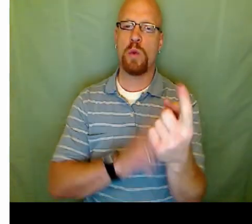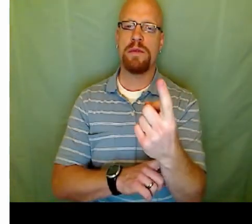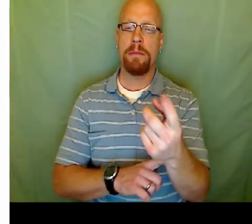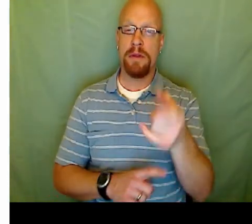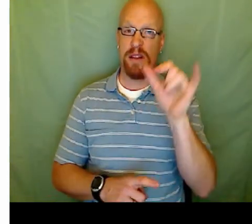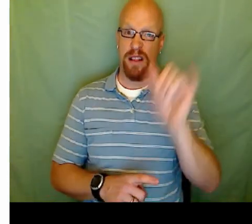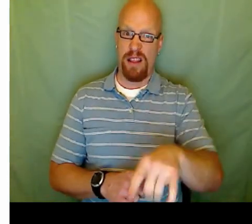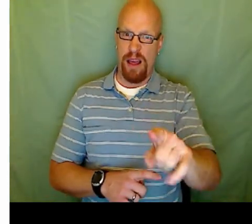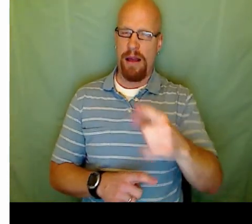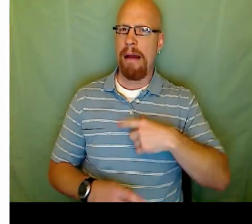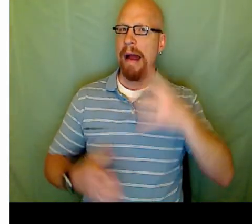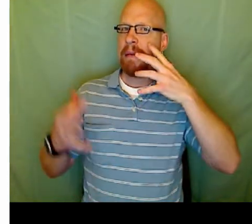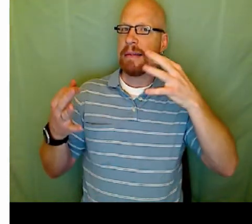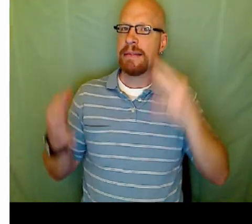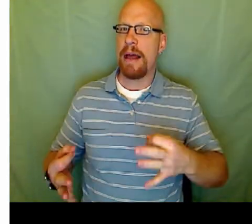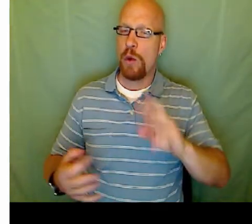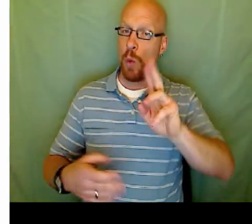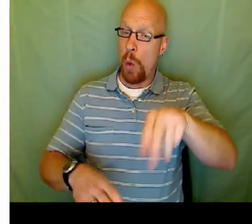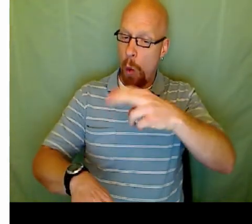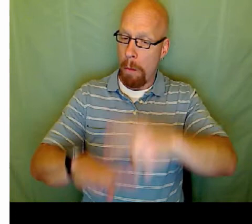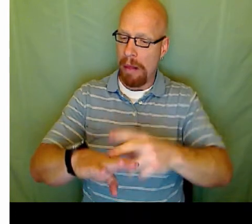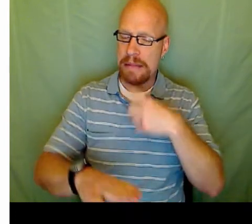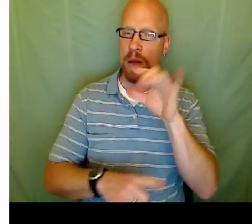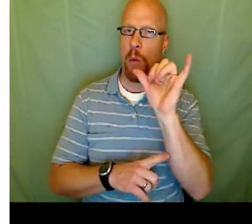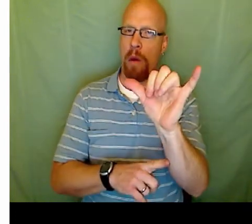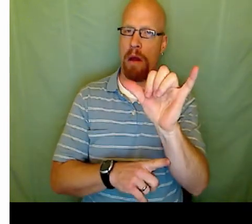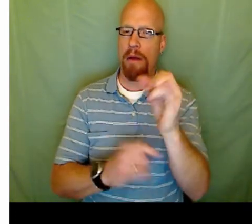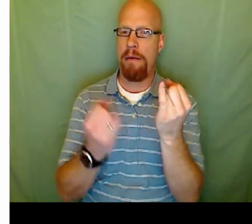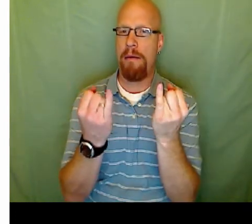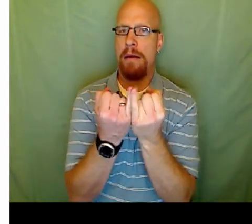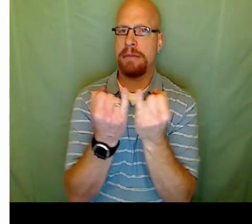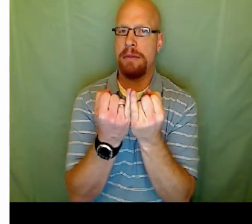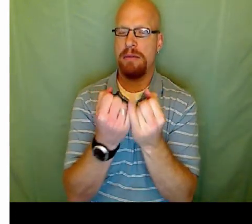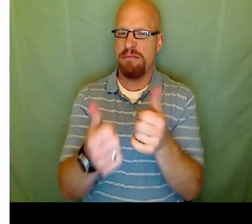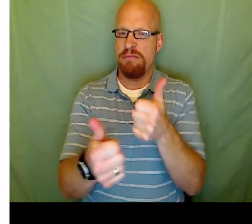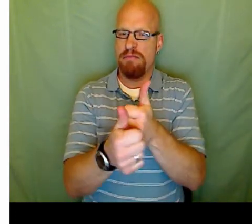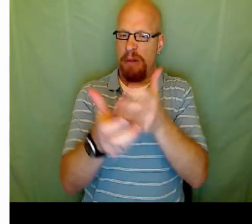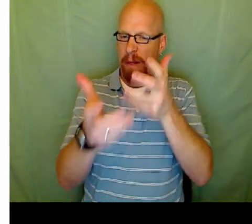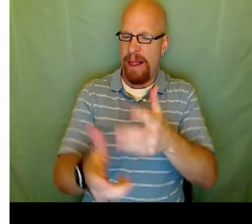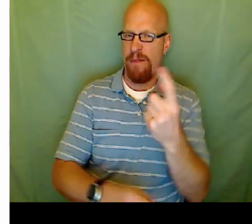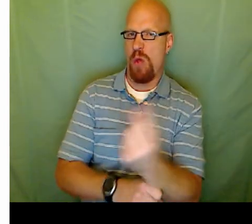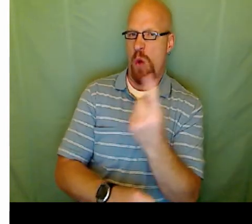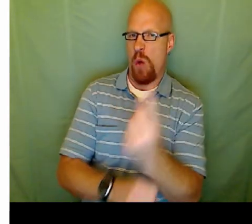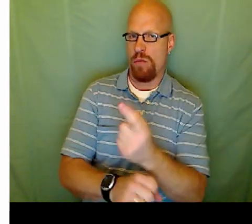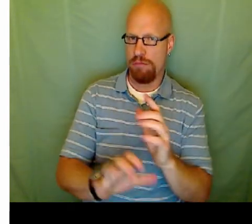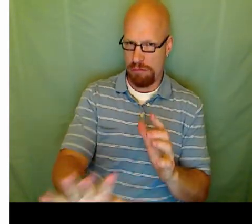Okay. Now we're show, about this for the first equation, I decided, I know I want to isolate y,